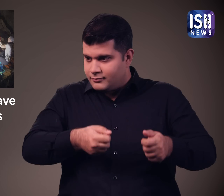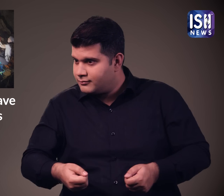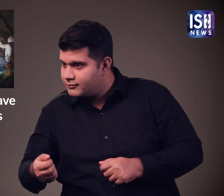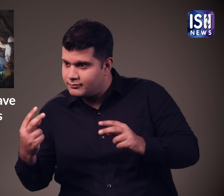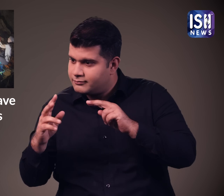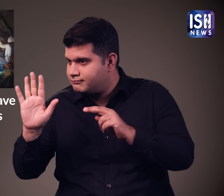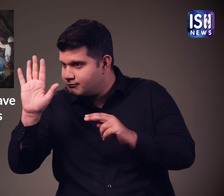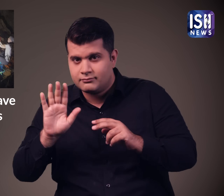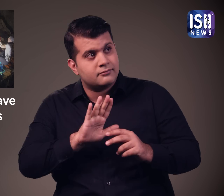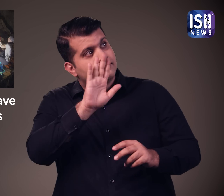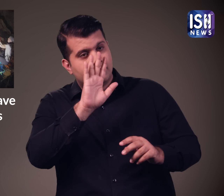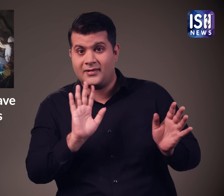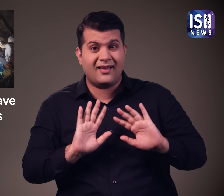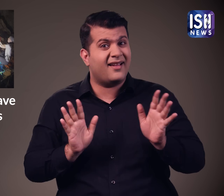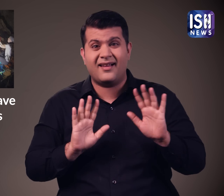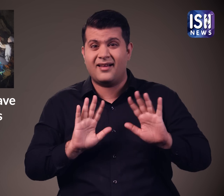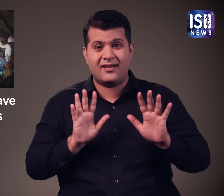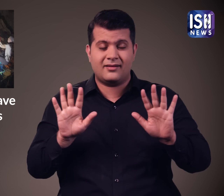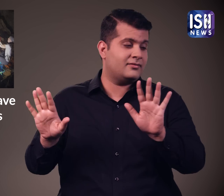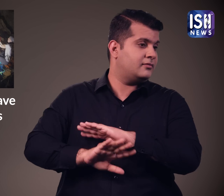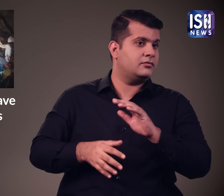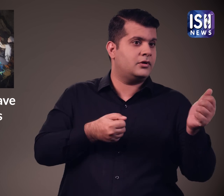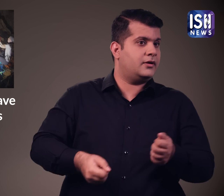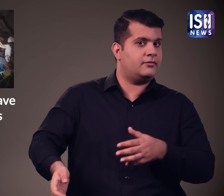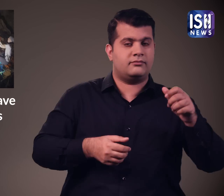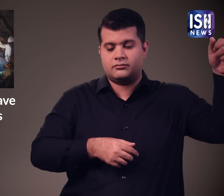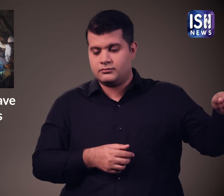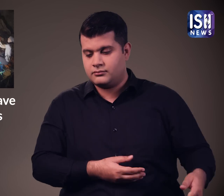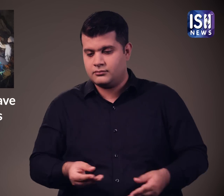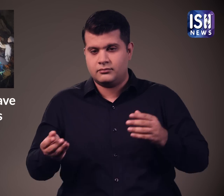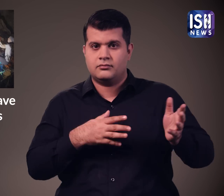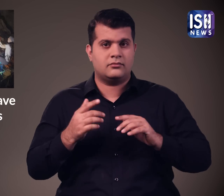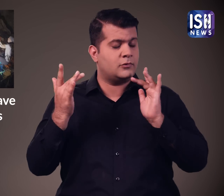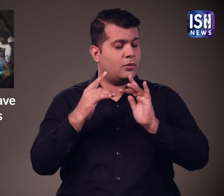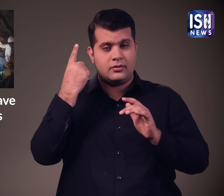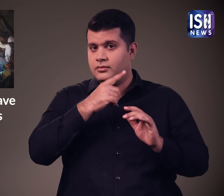They did not make even the slightest contact with her.